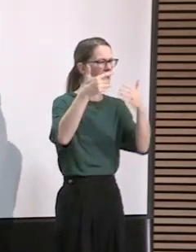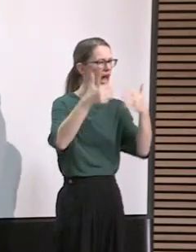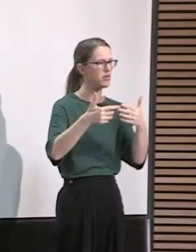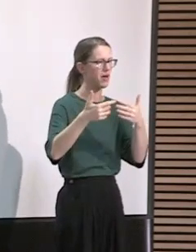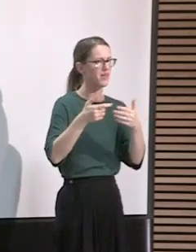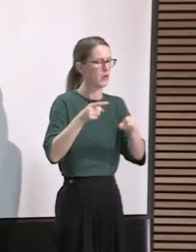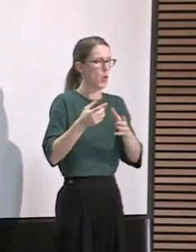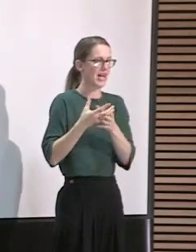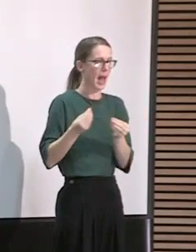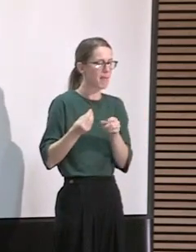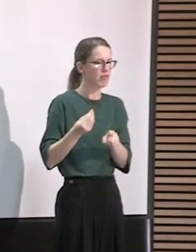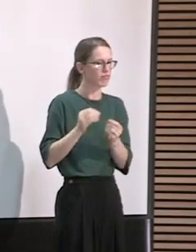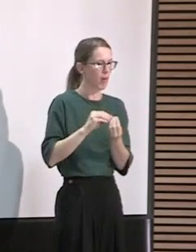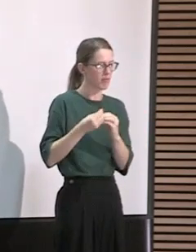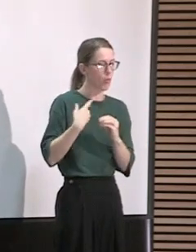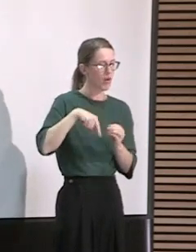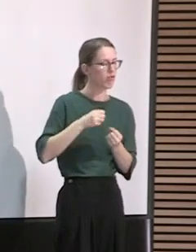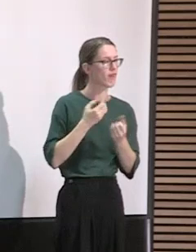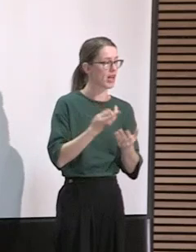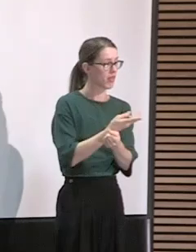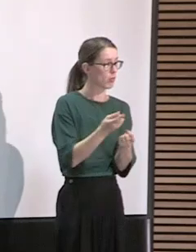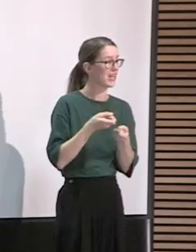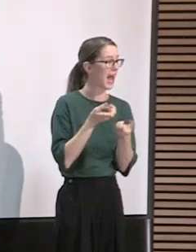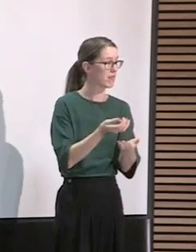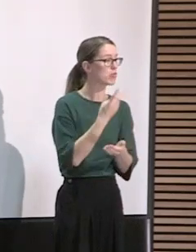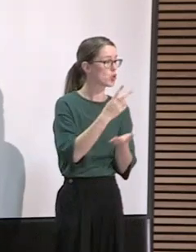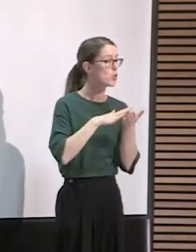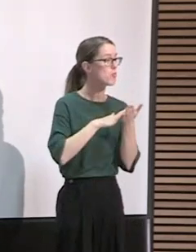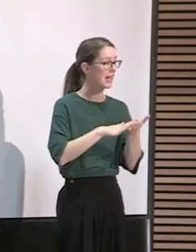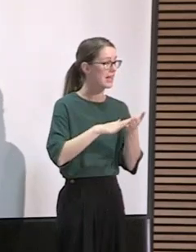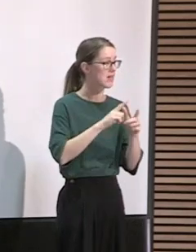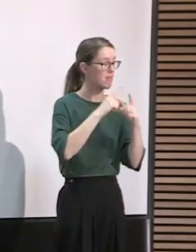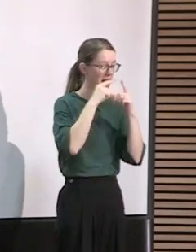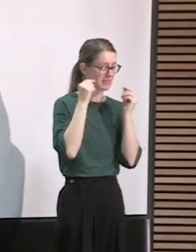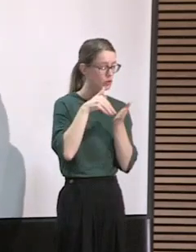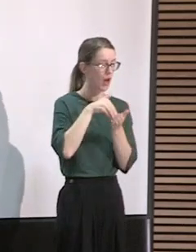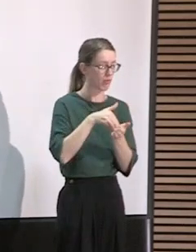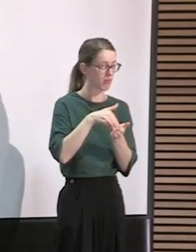Foodstuffs, who deal with Pack & Save and so on, have some